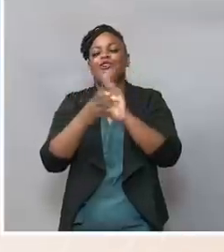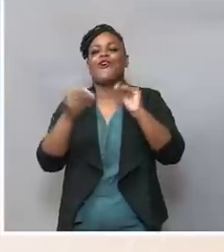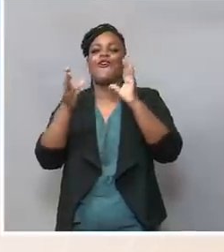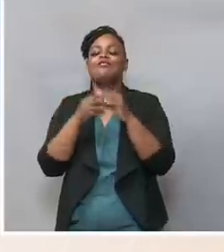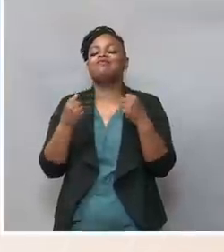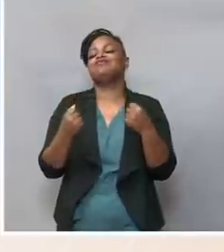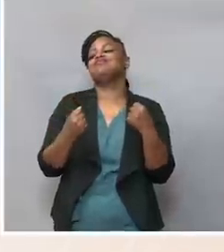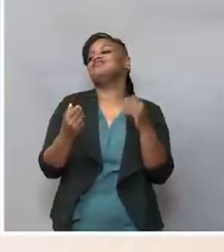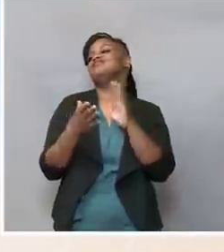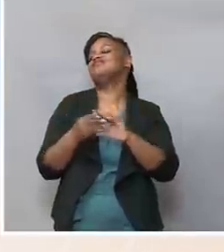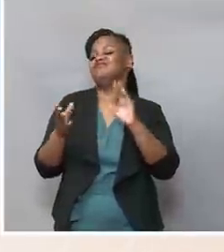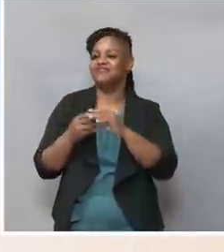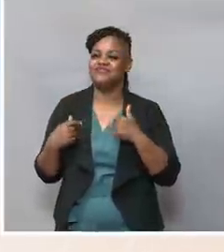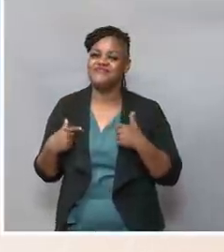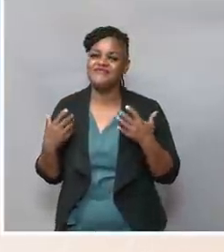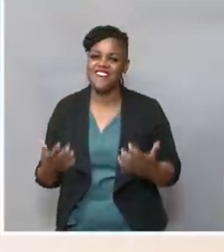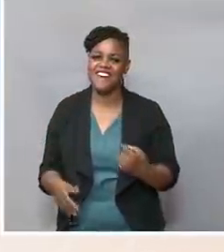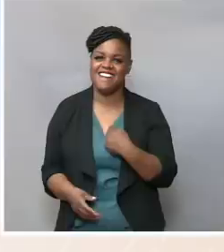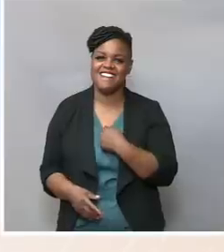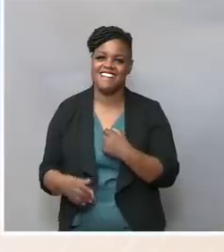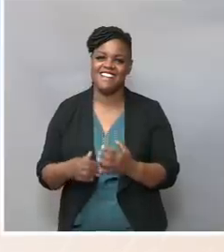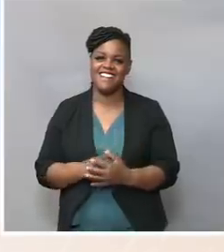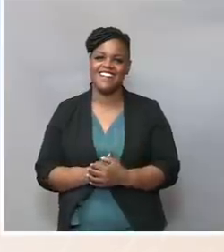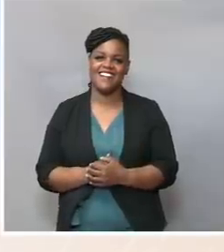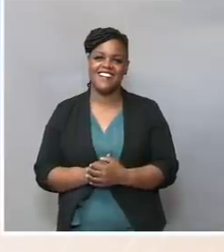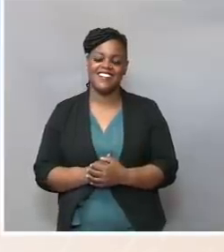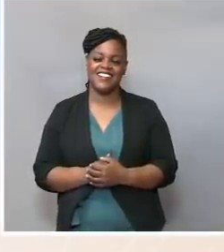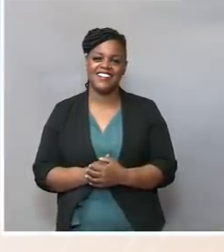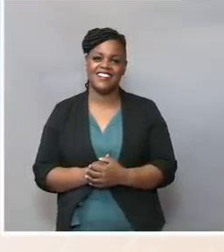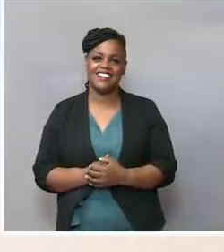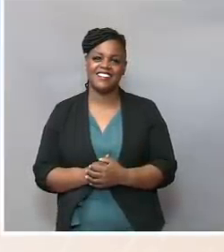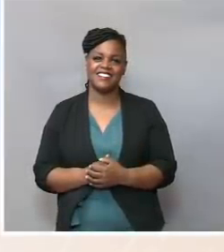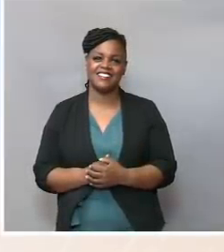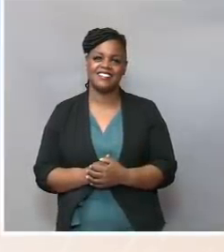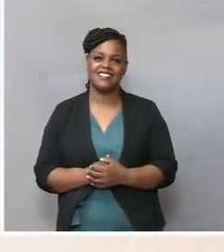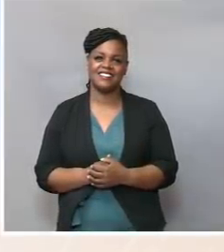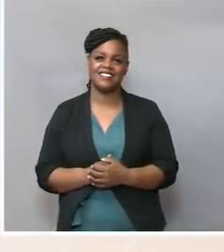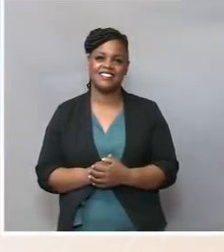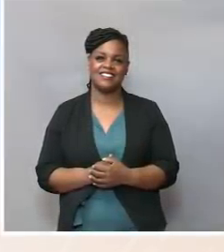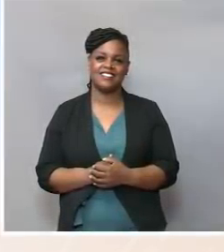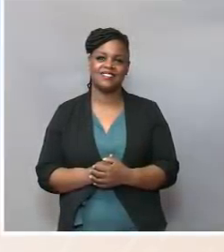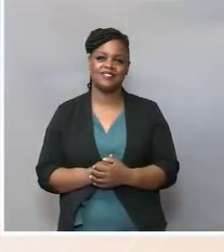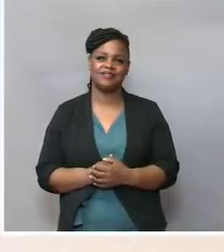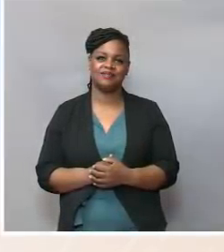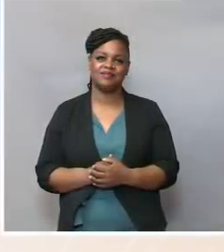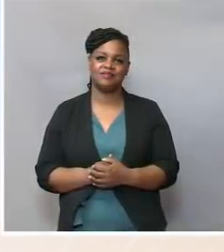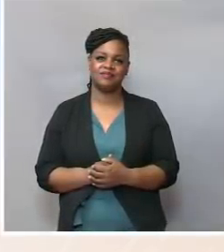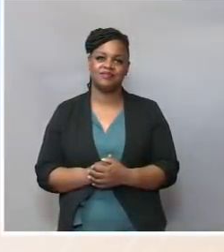Secretary Haaland: And I'll ask too, park ranger Rosiecki, it looks pretty windy out there today,